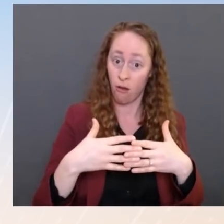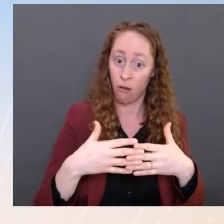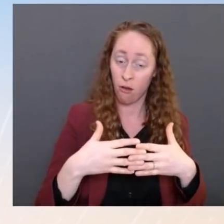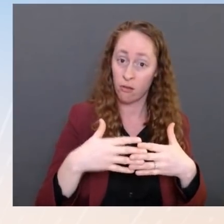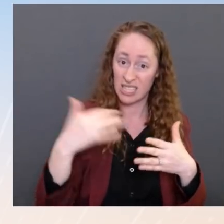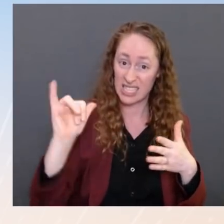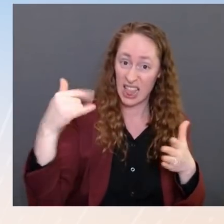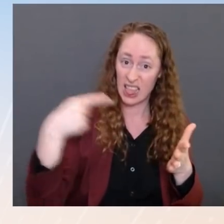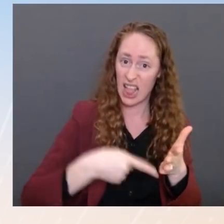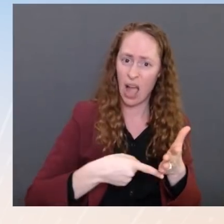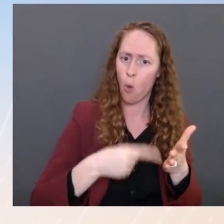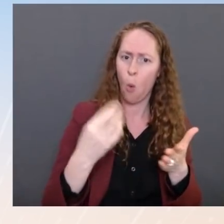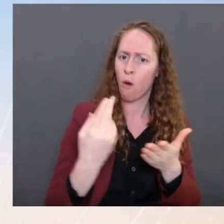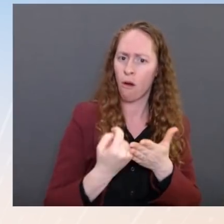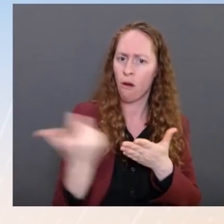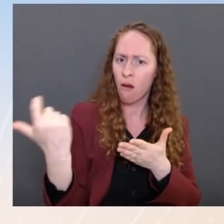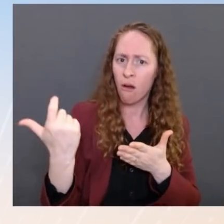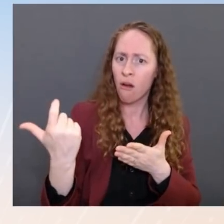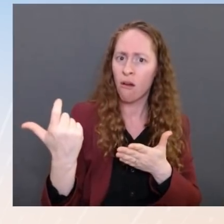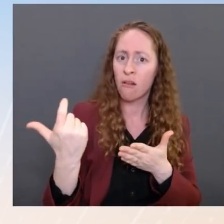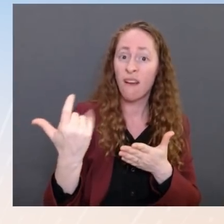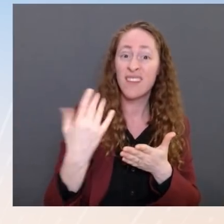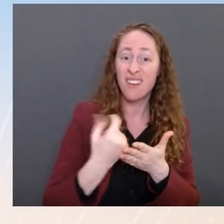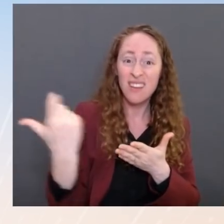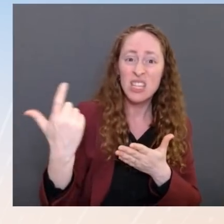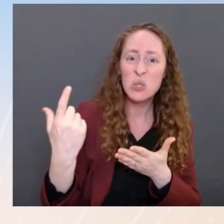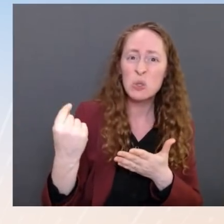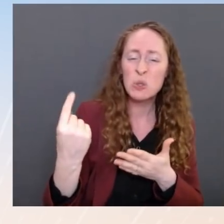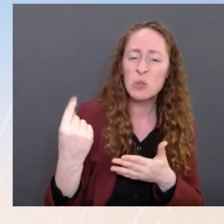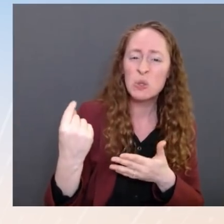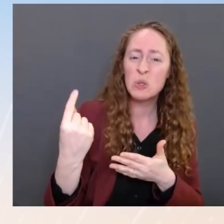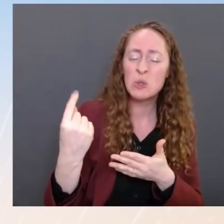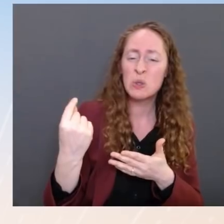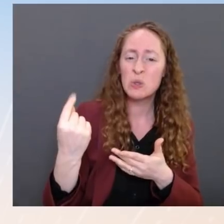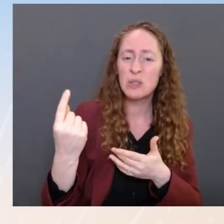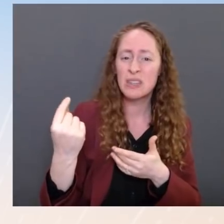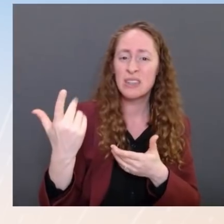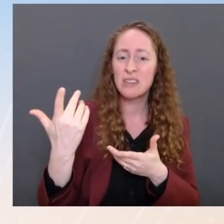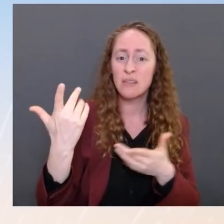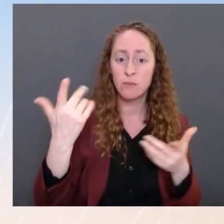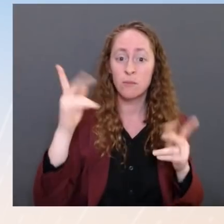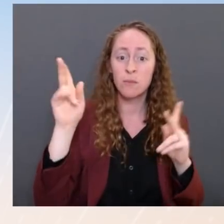they are ongoing -- on the best path forward for this and other priorities that were not included in the package.